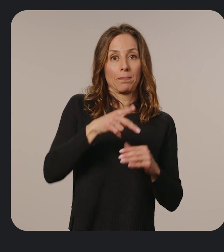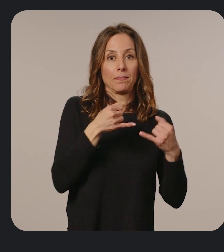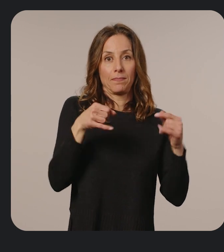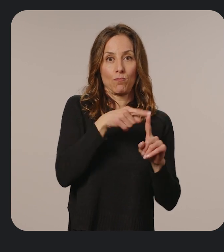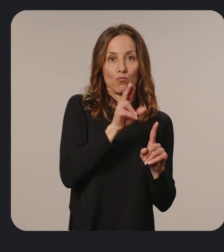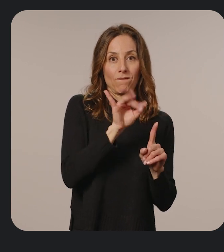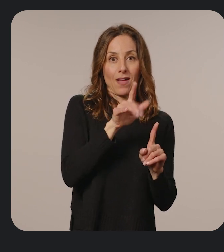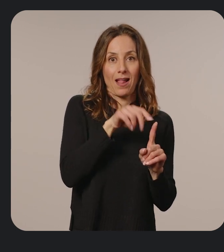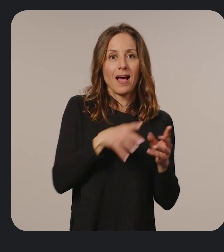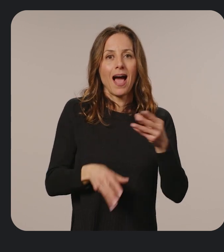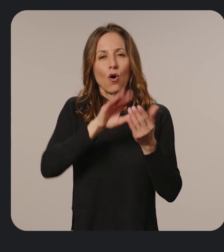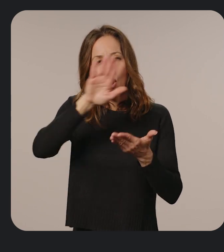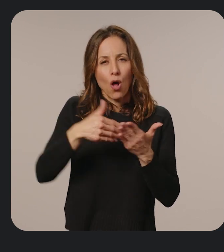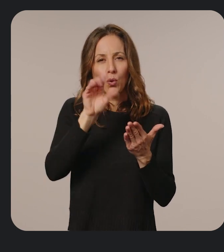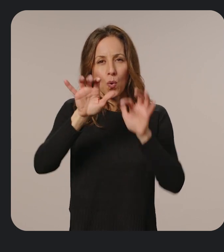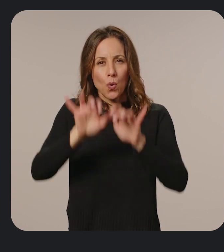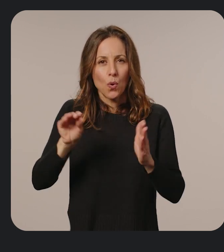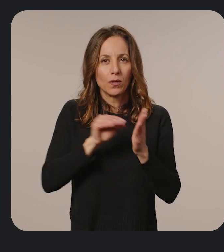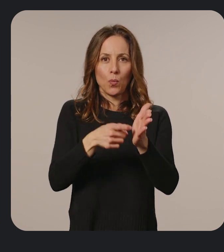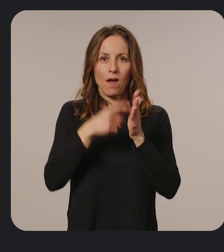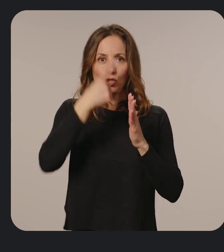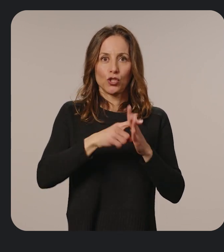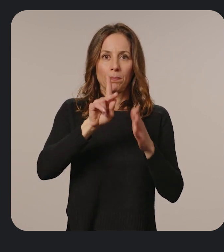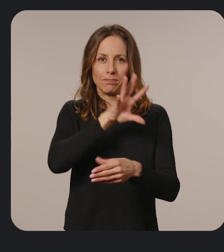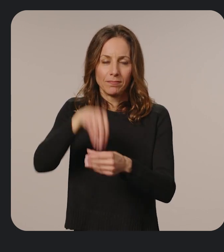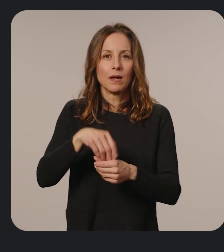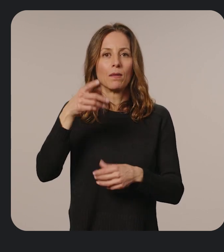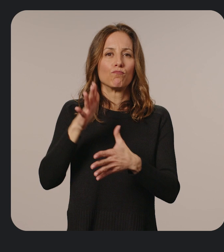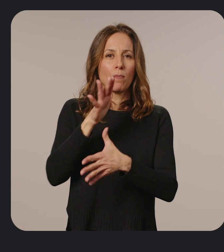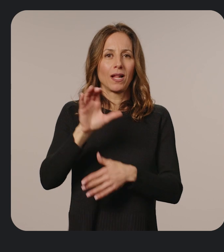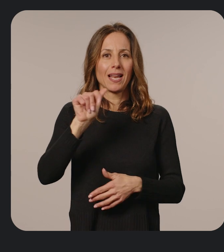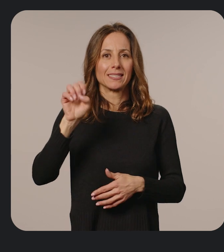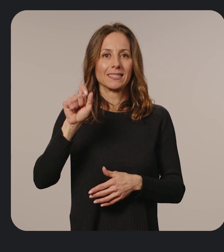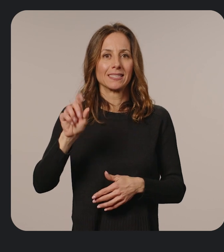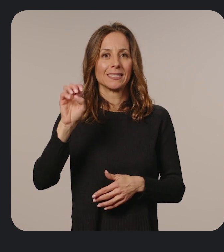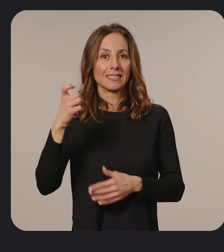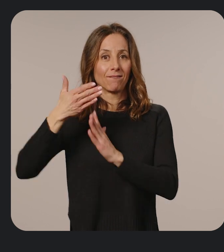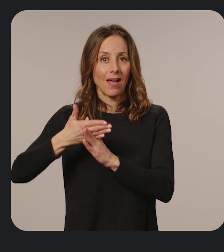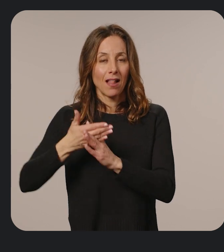by using your startup baseline profile to add all code required for startup into the primary classes.dex file,